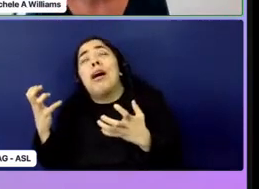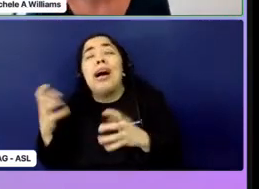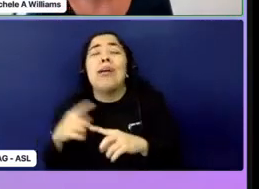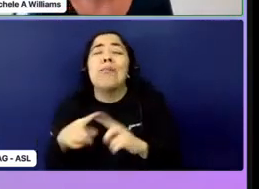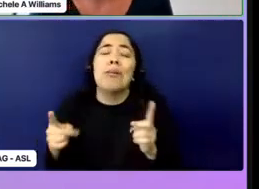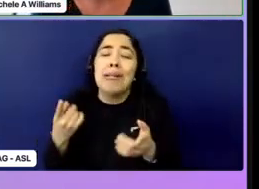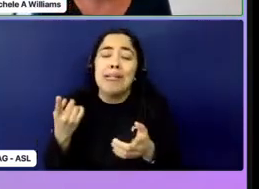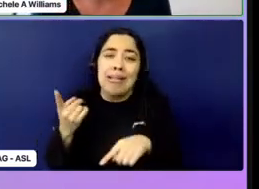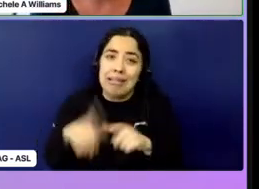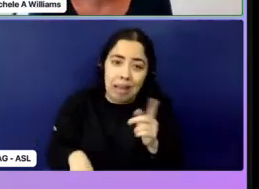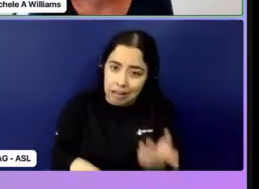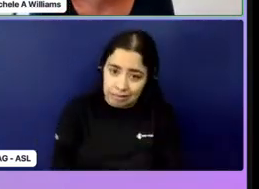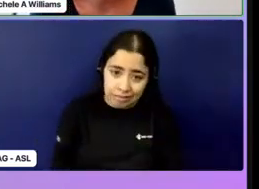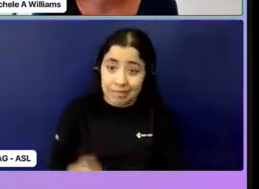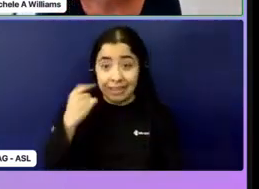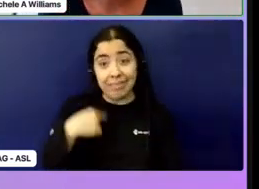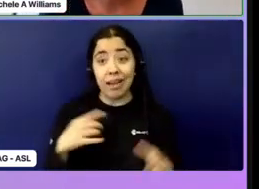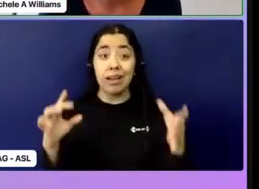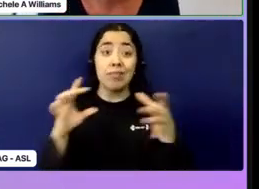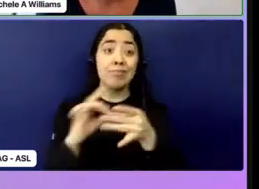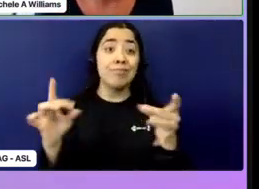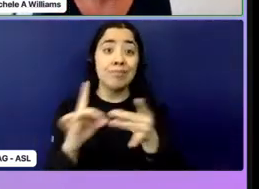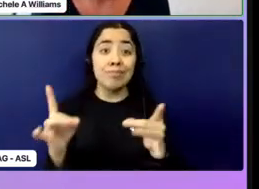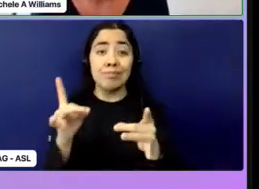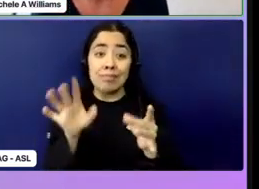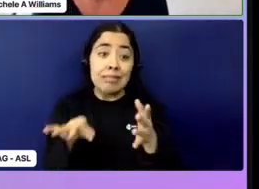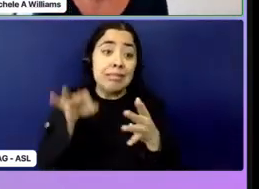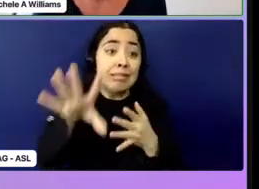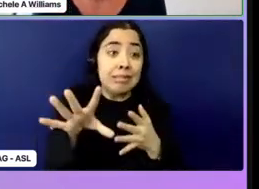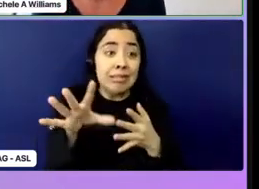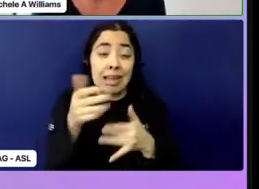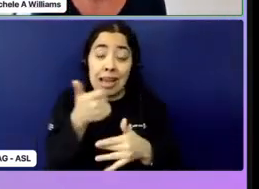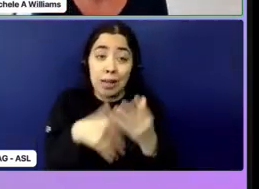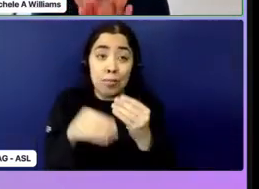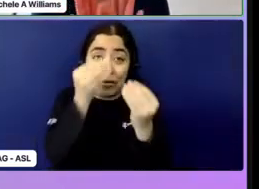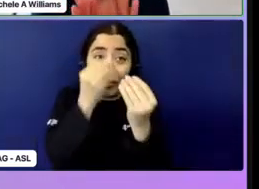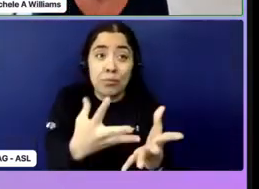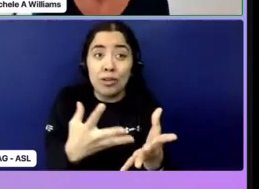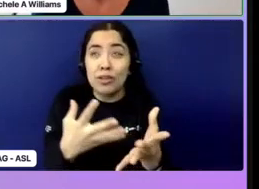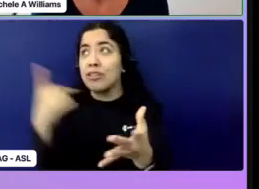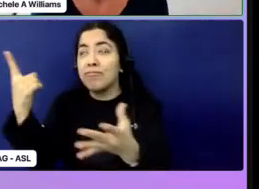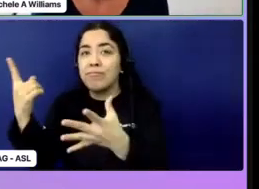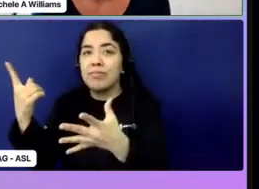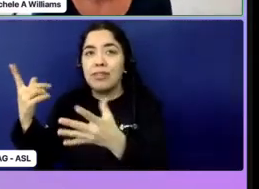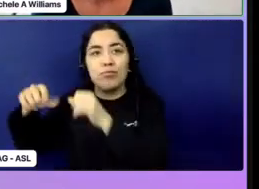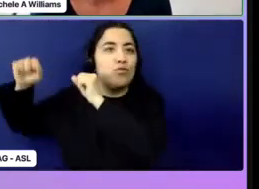your book and the potential. [Michele A Williams] I can't, I'm so sorry I hoped I would